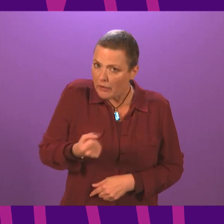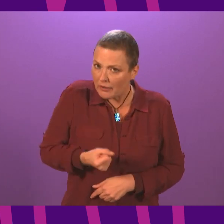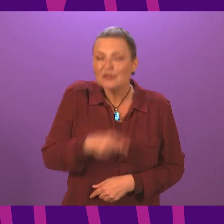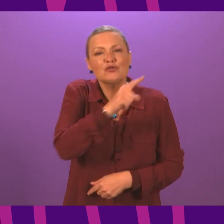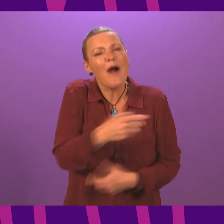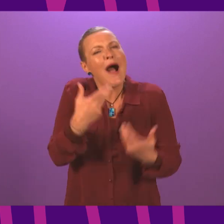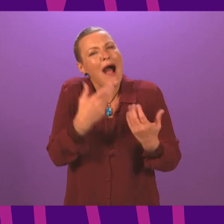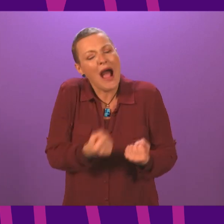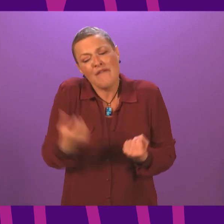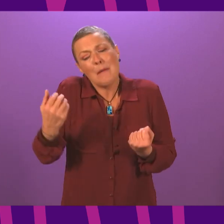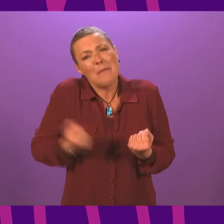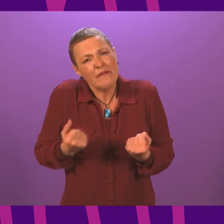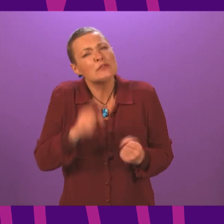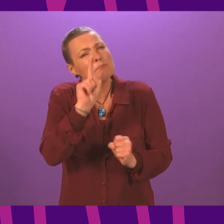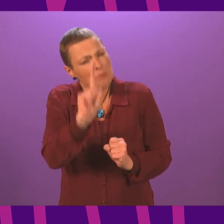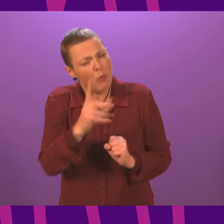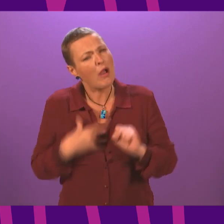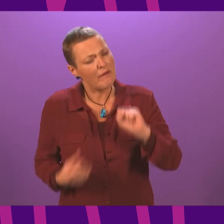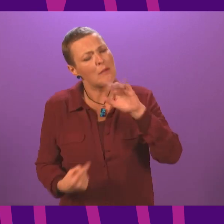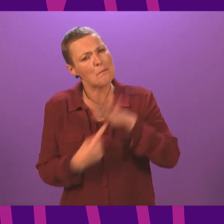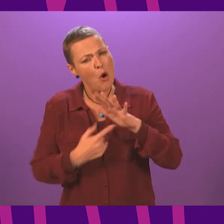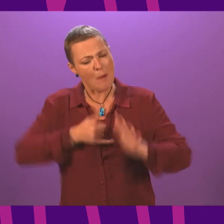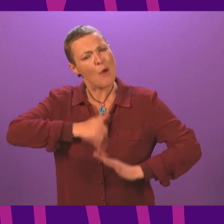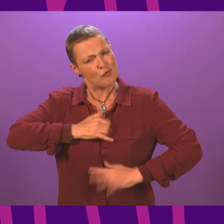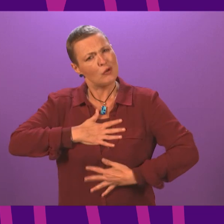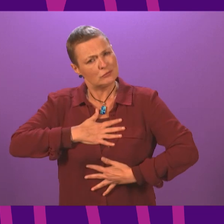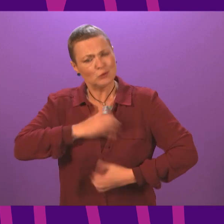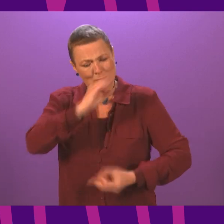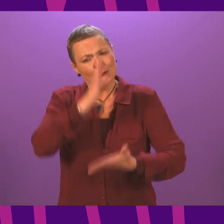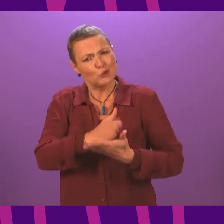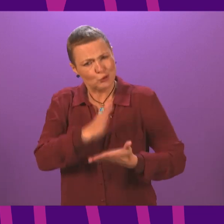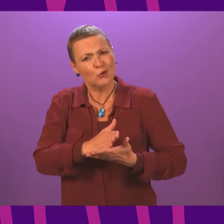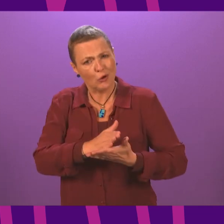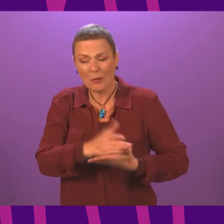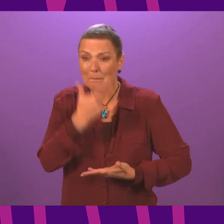but we also have a legal and an important moral obligation to ensure that the benefit take-up